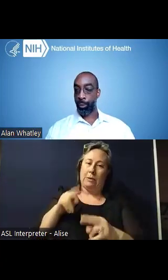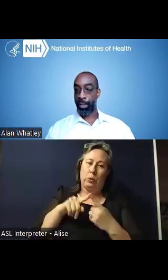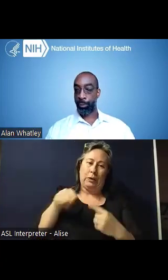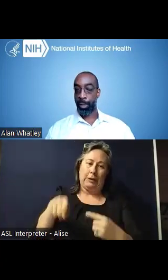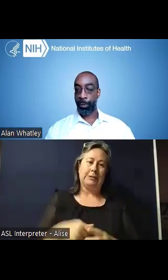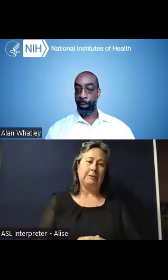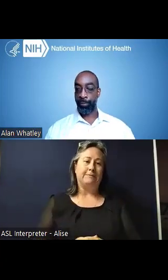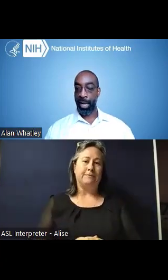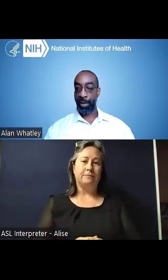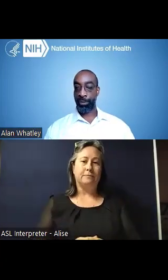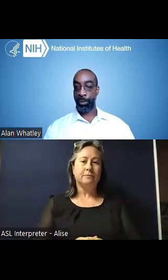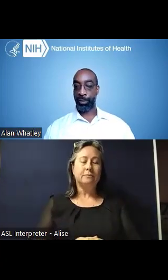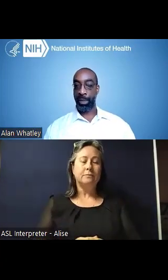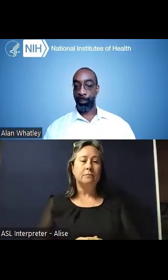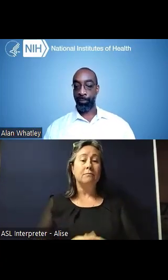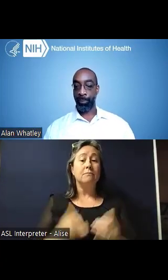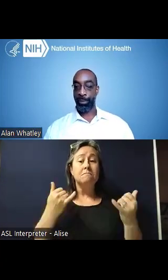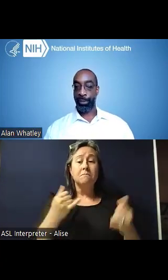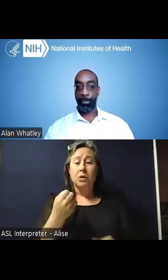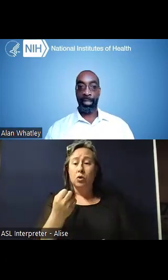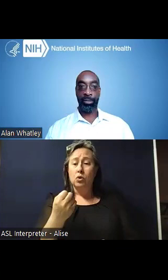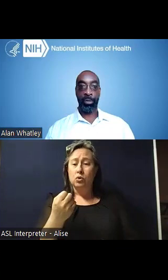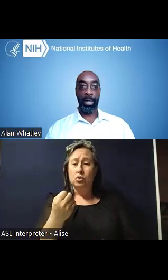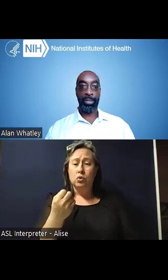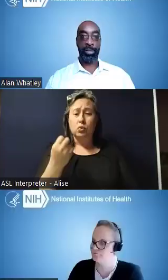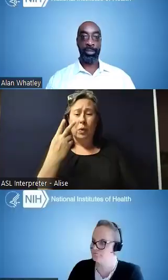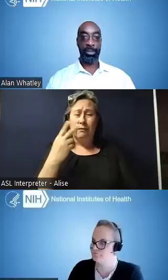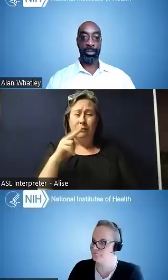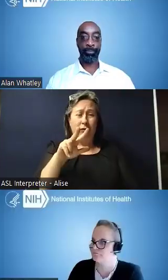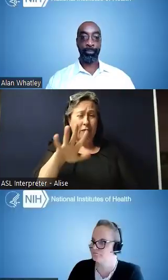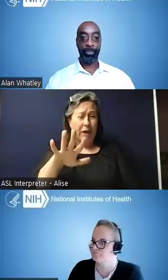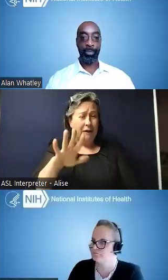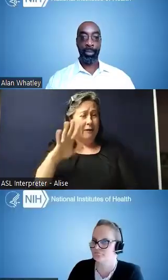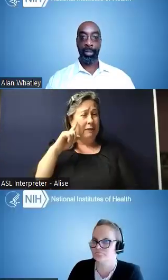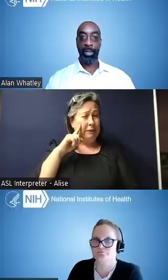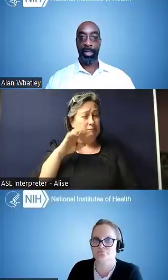So we're at 12:35, and so it looks like we have about 10 minutes for questions.